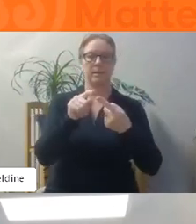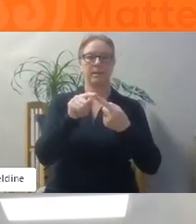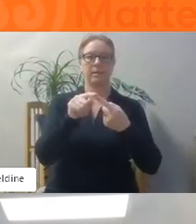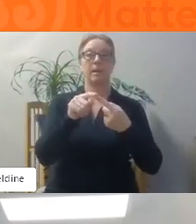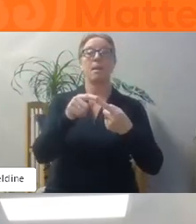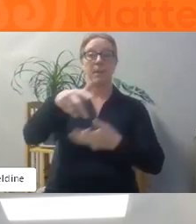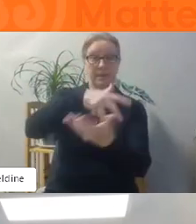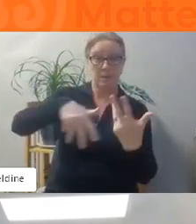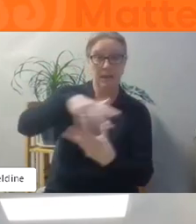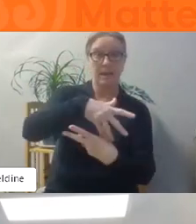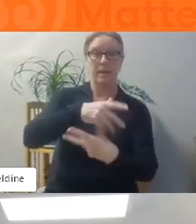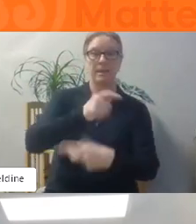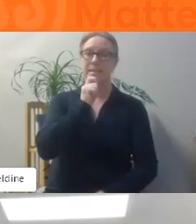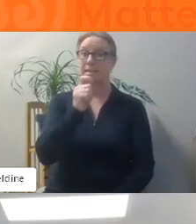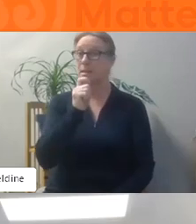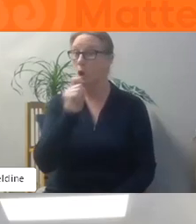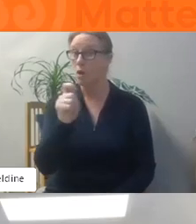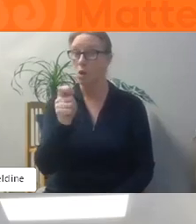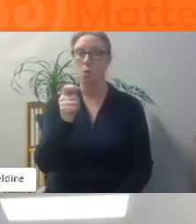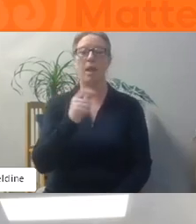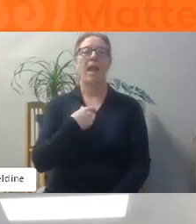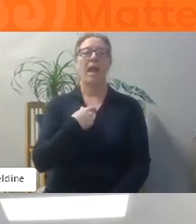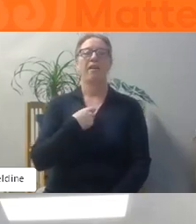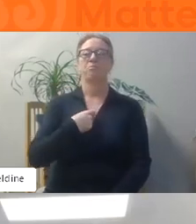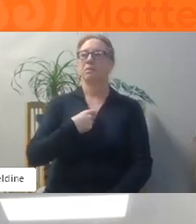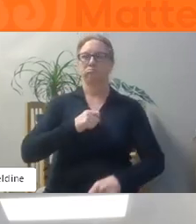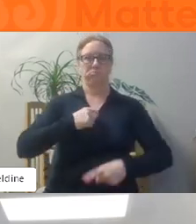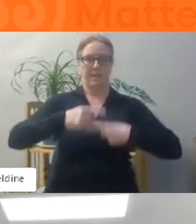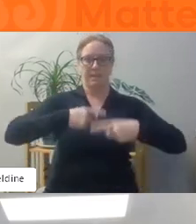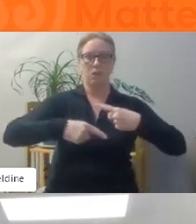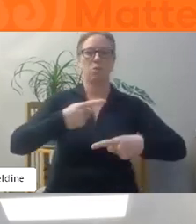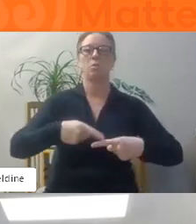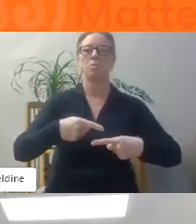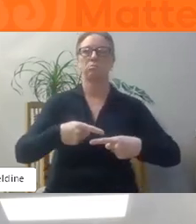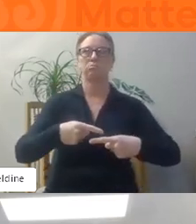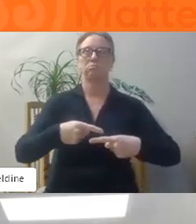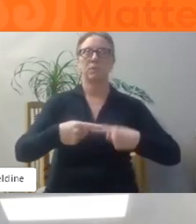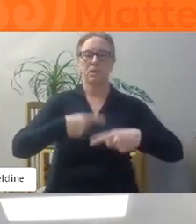and testimonial have been rife and continue to be so. And education